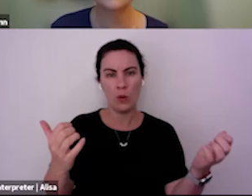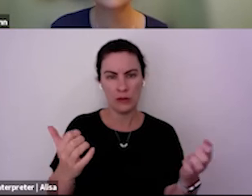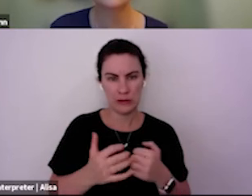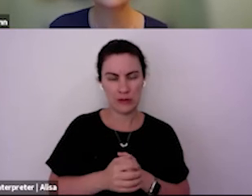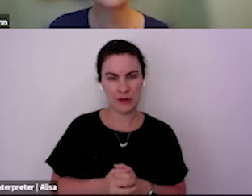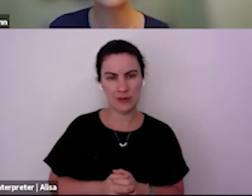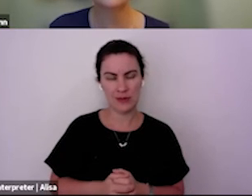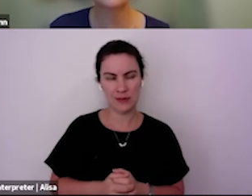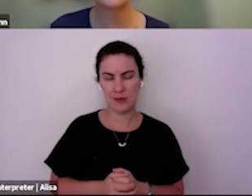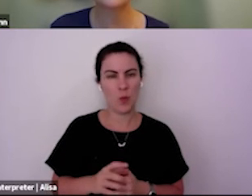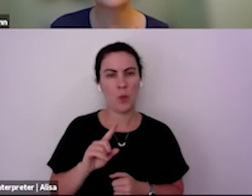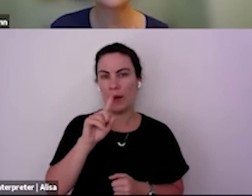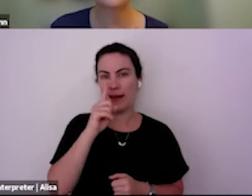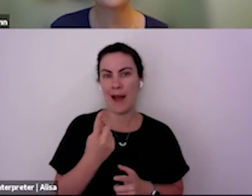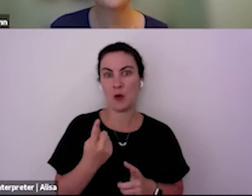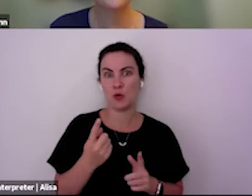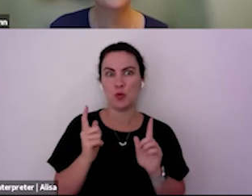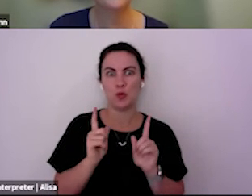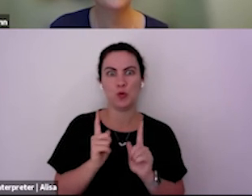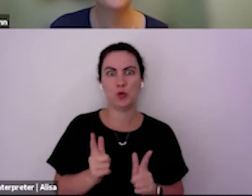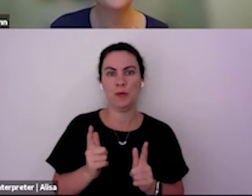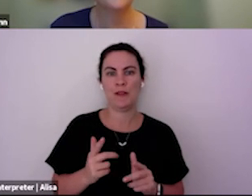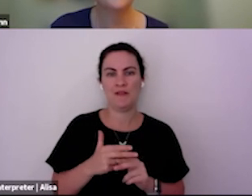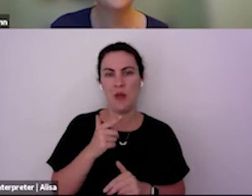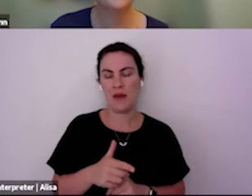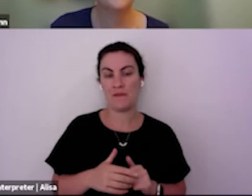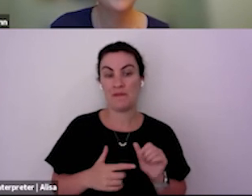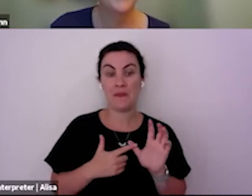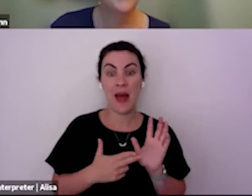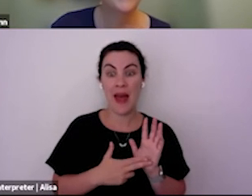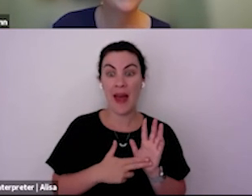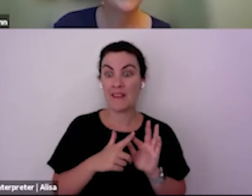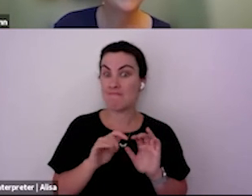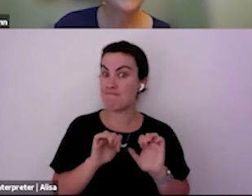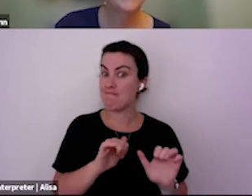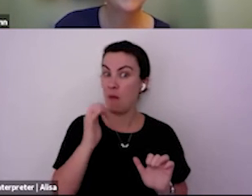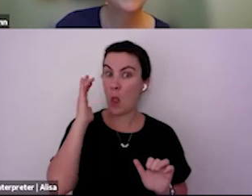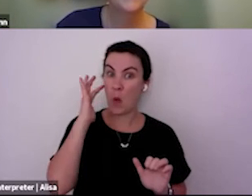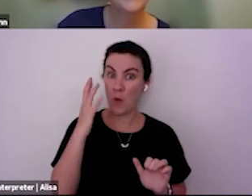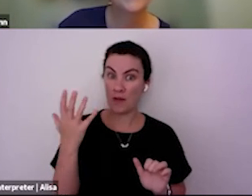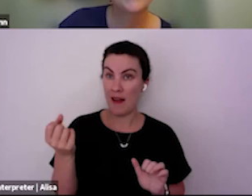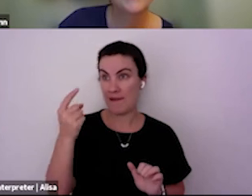we can't be doing too much in and what are your thoughts. Do you have any takeaways to share your reflections?